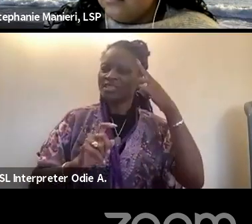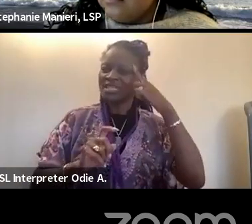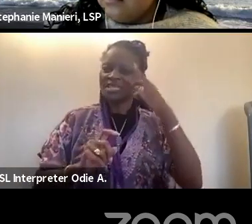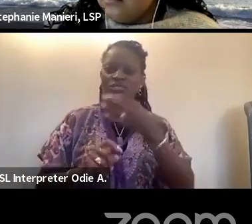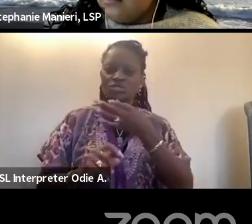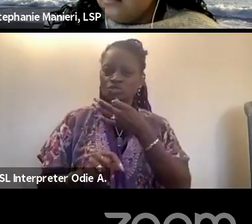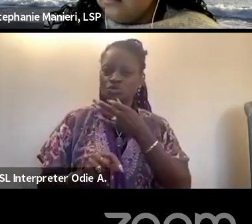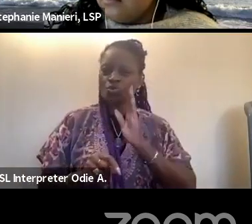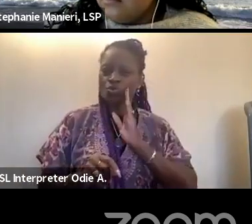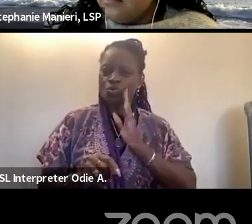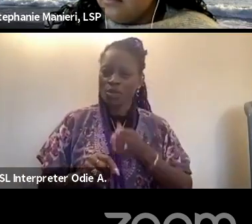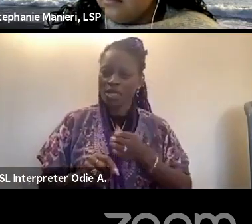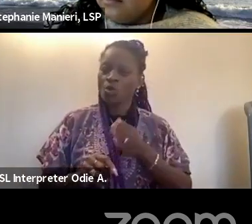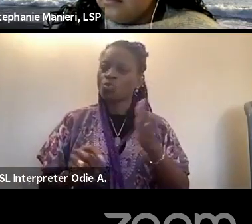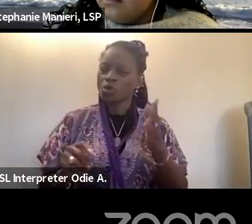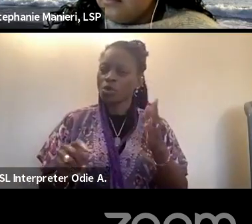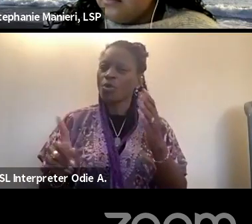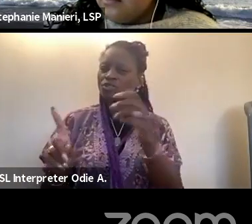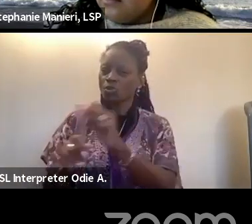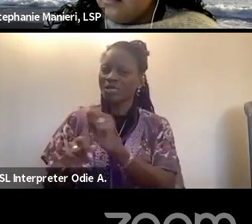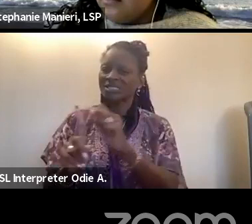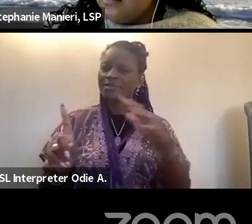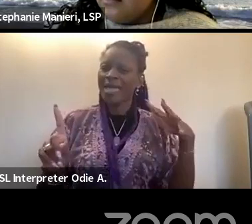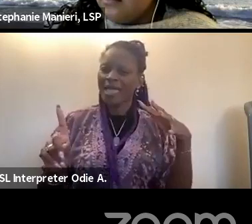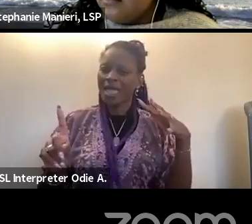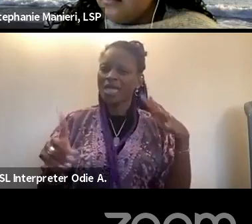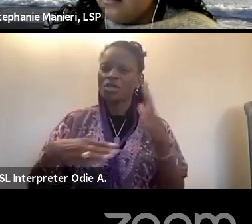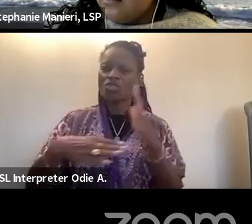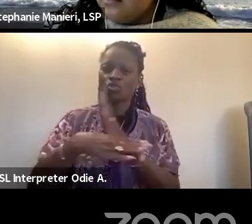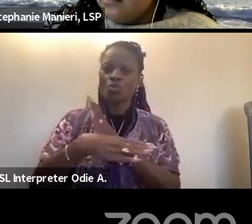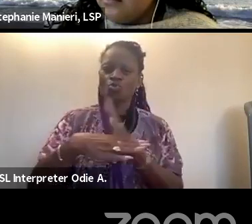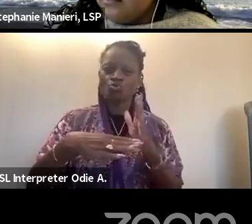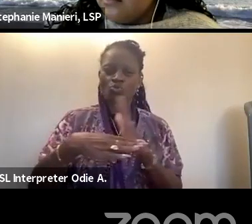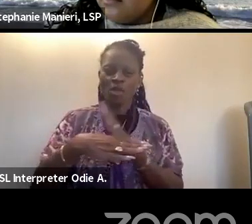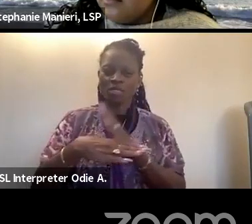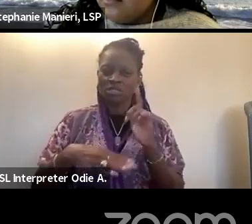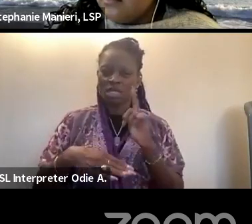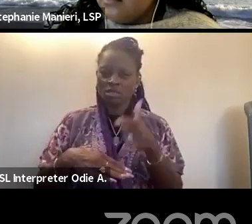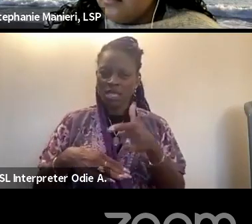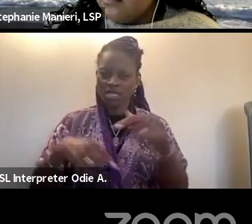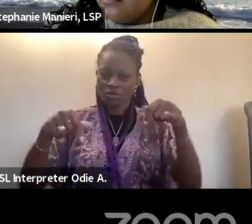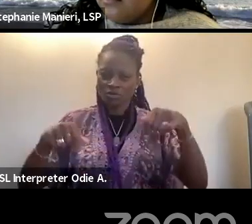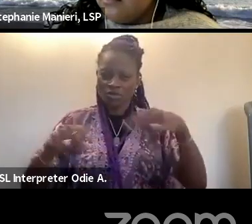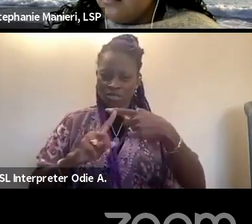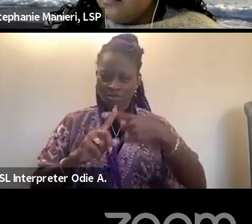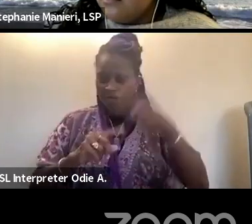the age range for the Pfizer vaccine later this month and with final approval coming